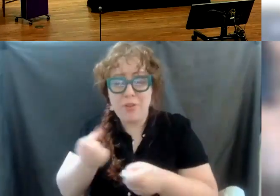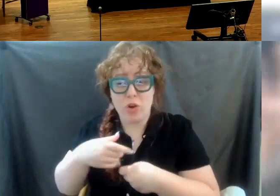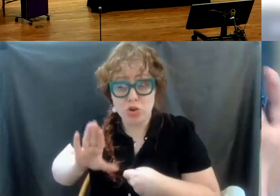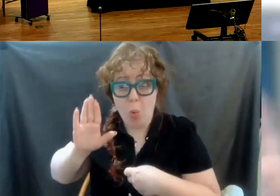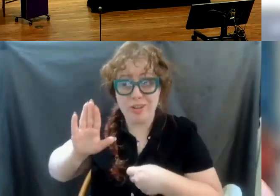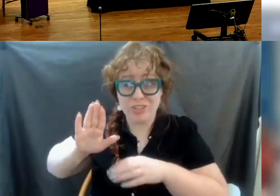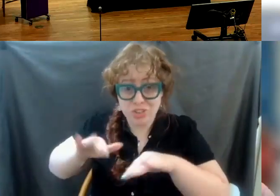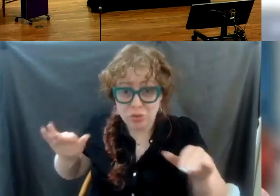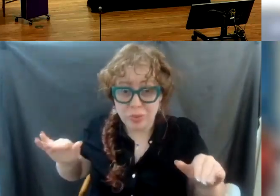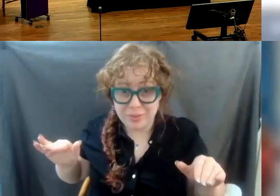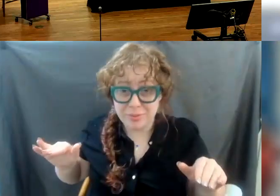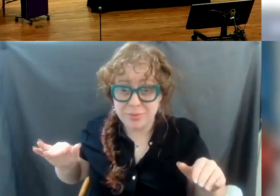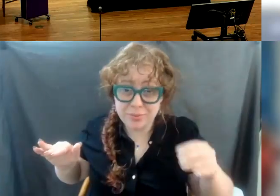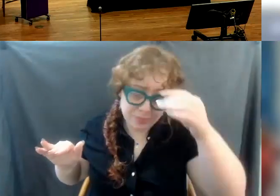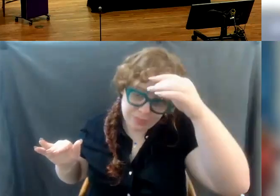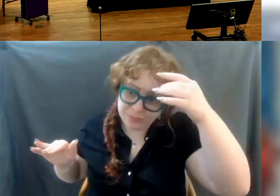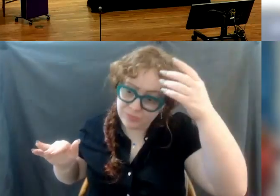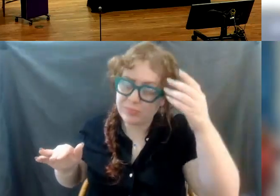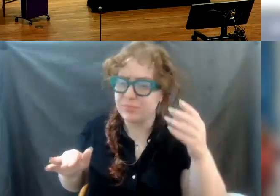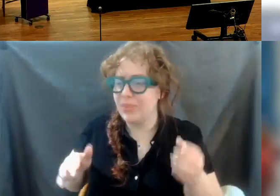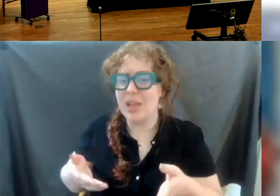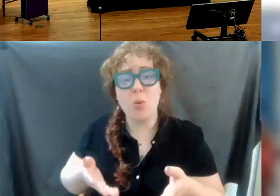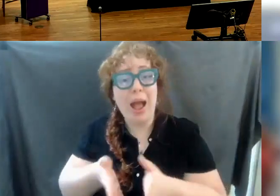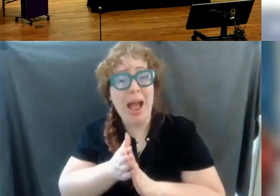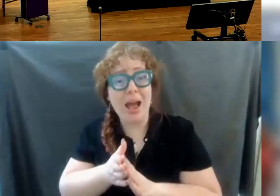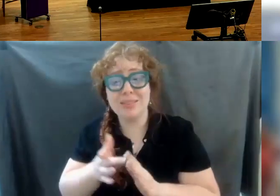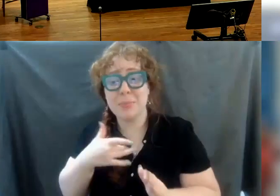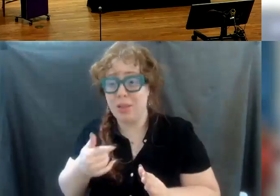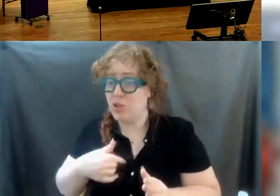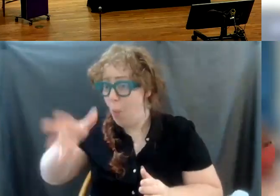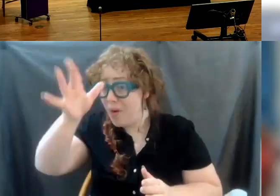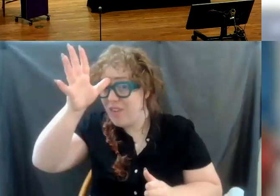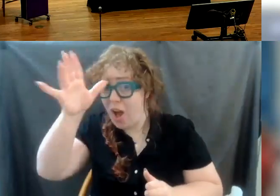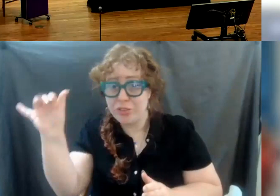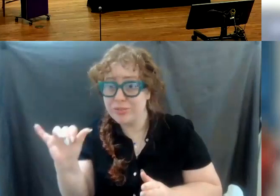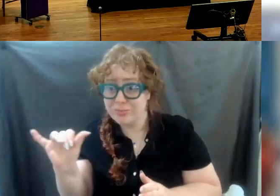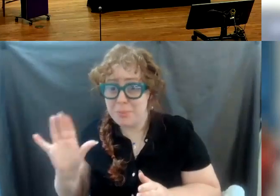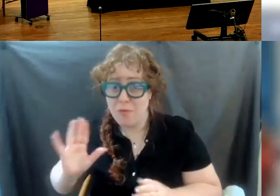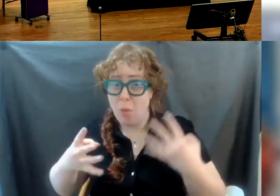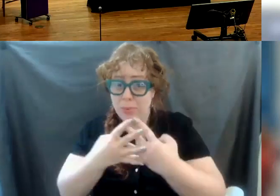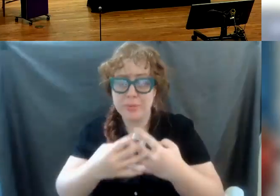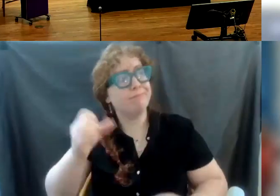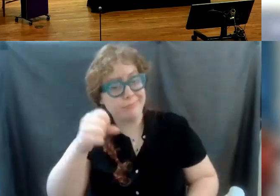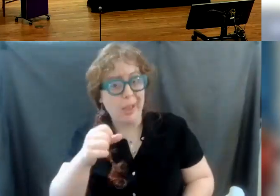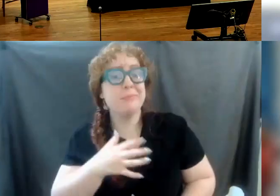Half of the room, yeah, my father's here and now I'm here. And then we're trying to extend that. So are your children going to be here?